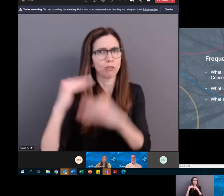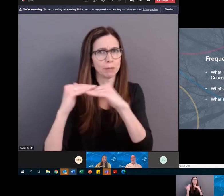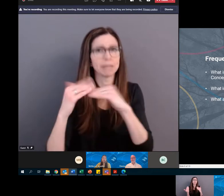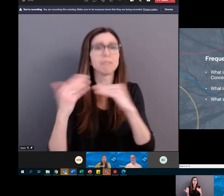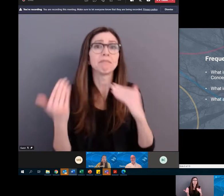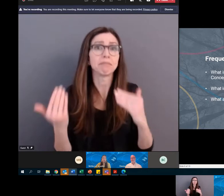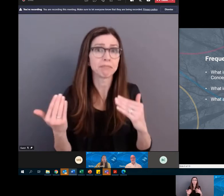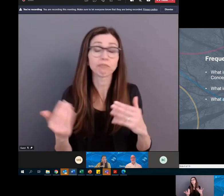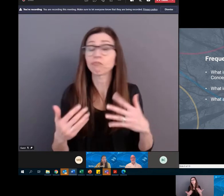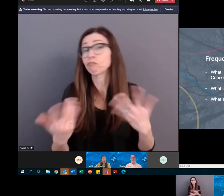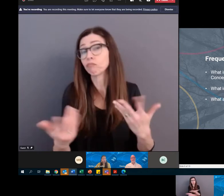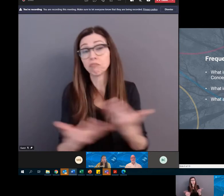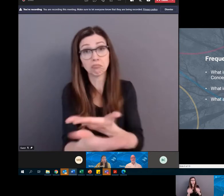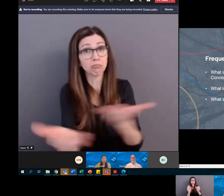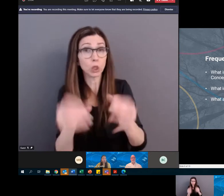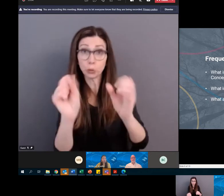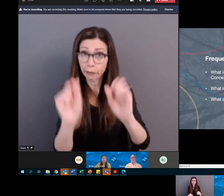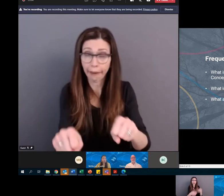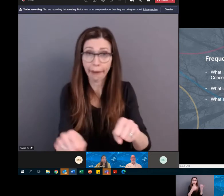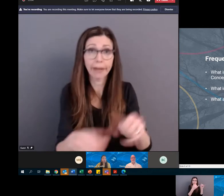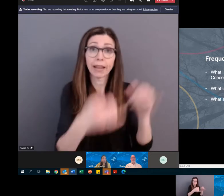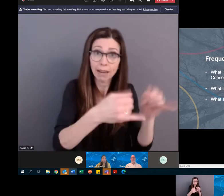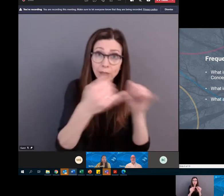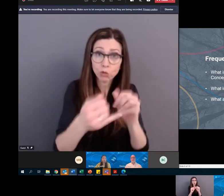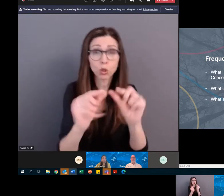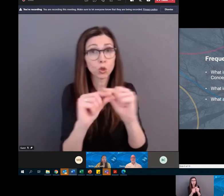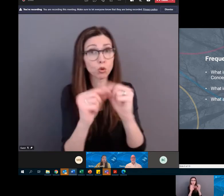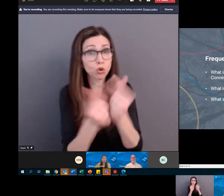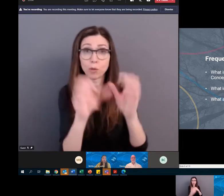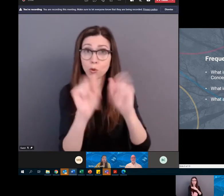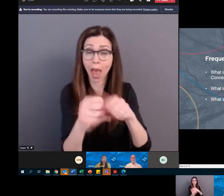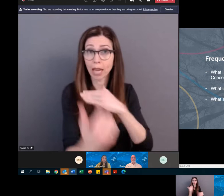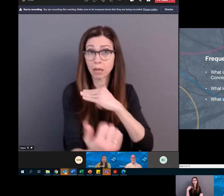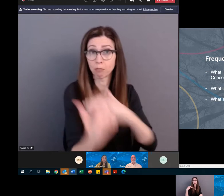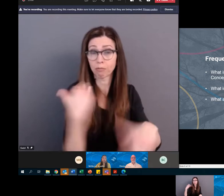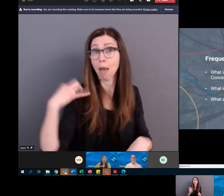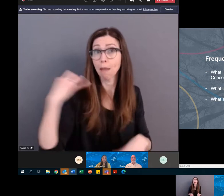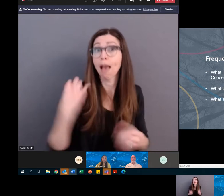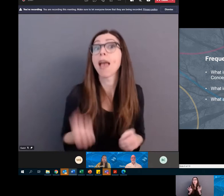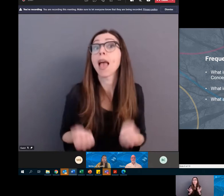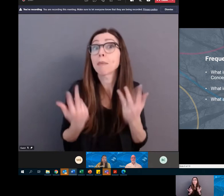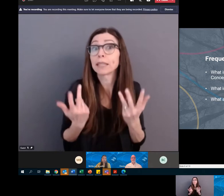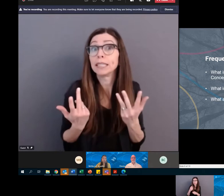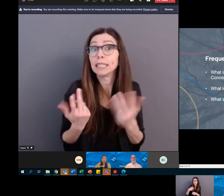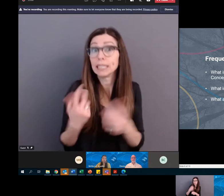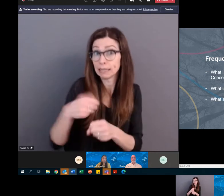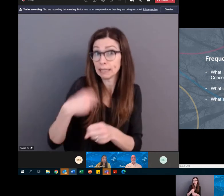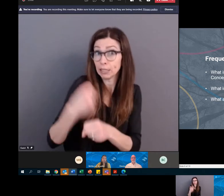maximum of three project grant applications to the Canada Council each